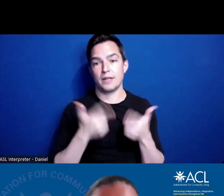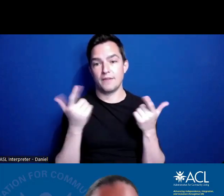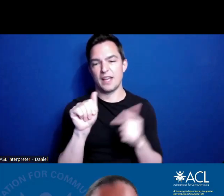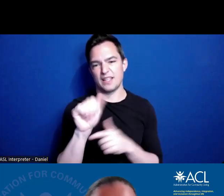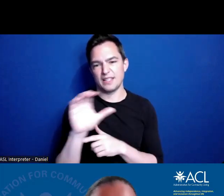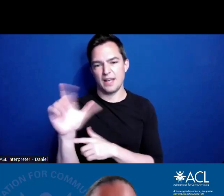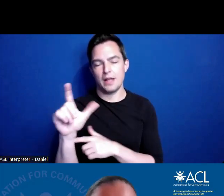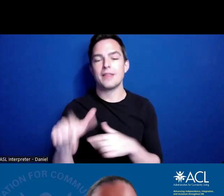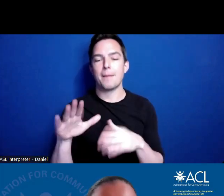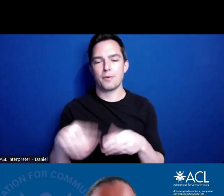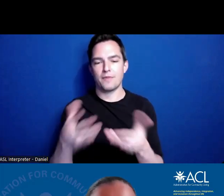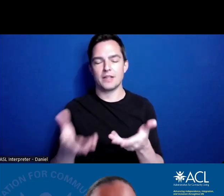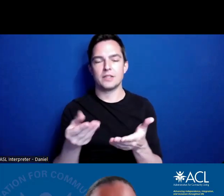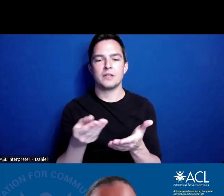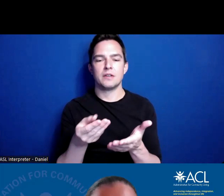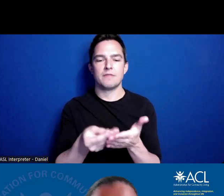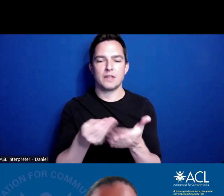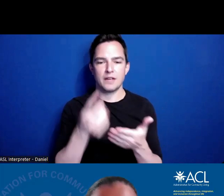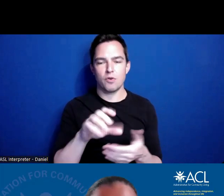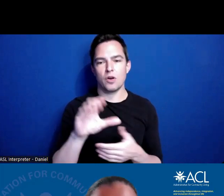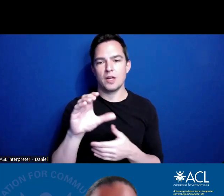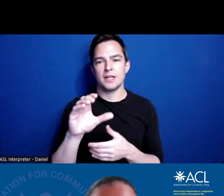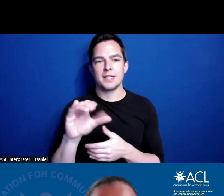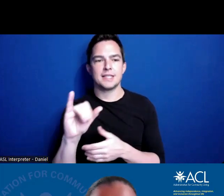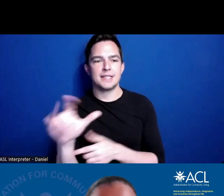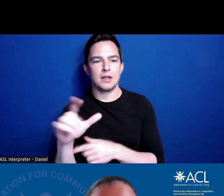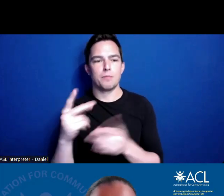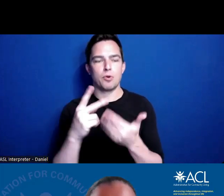funding for CIL programs and for the research projects awarded through competitive grants at